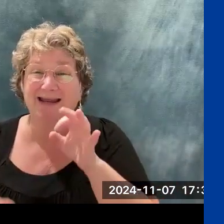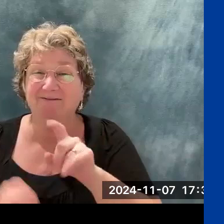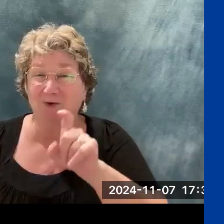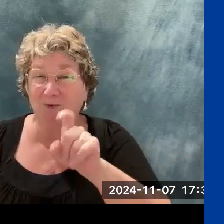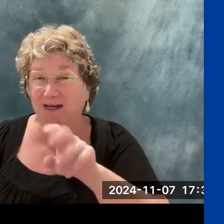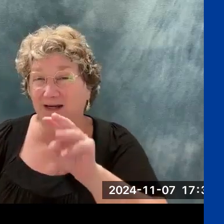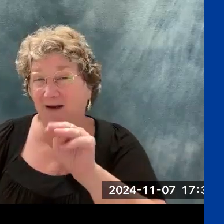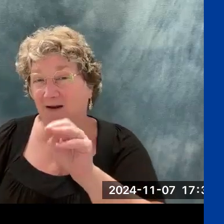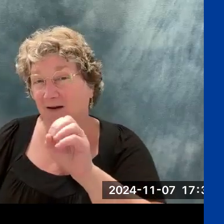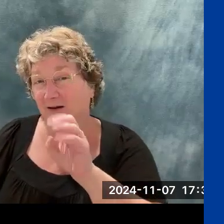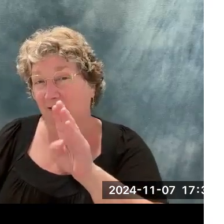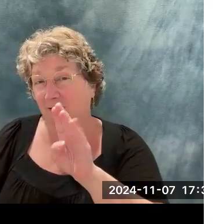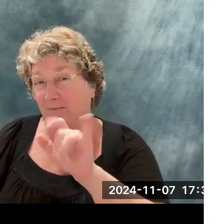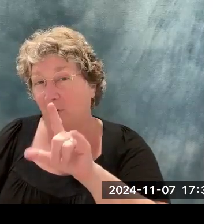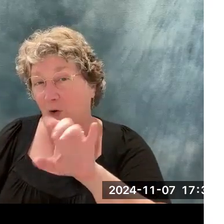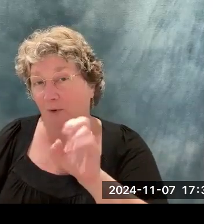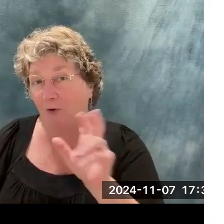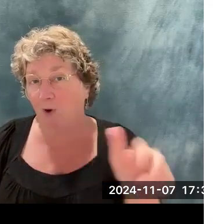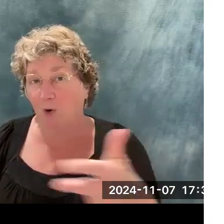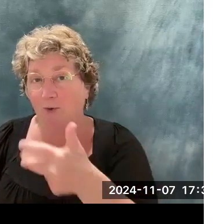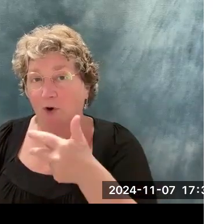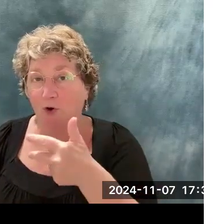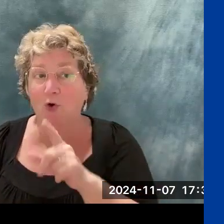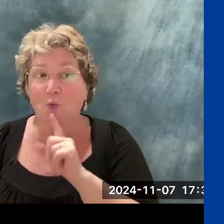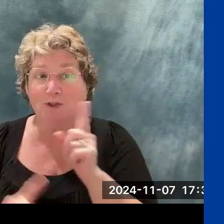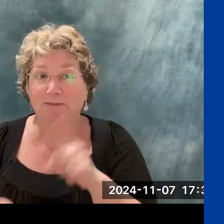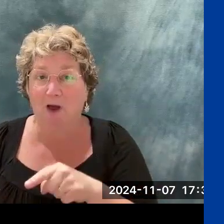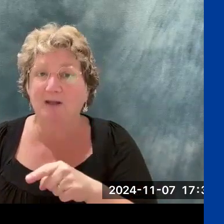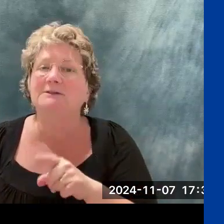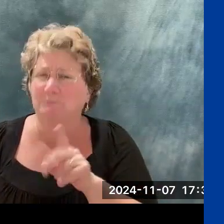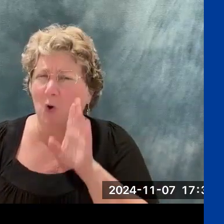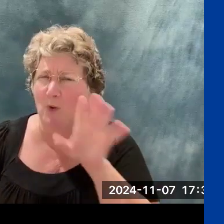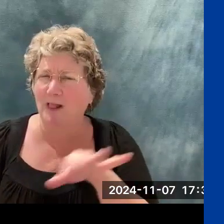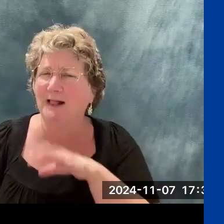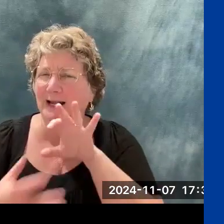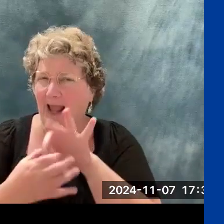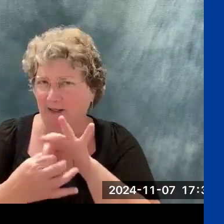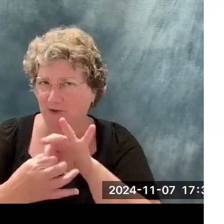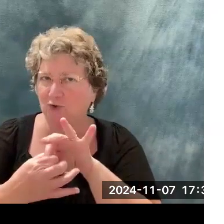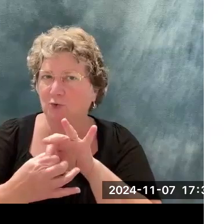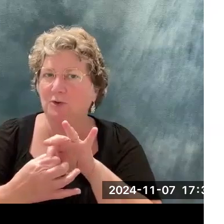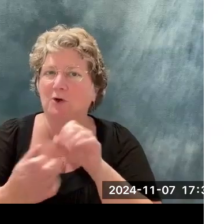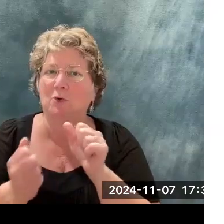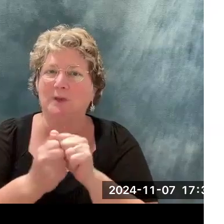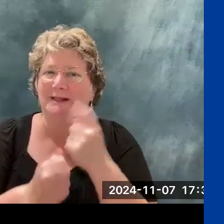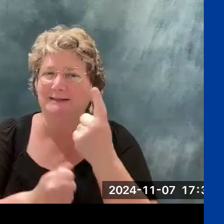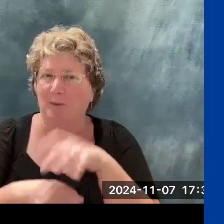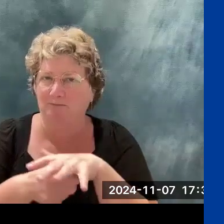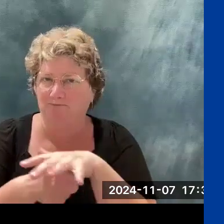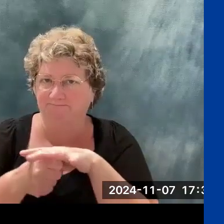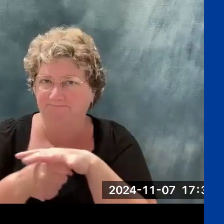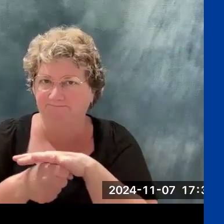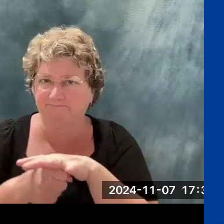And a mobile response, before I get to that, a mobile response is where they're going to